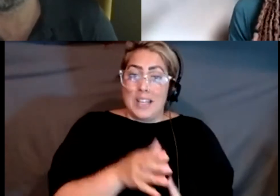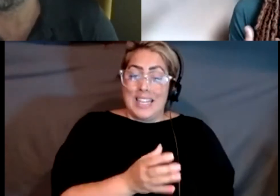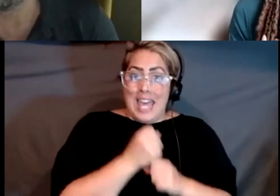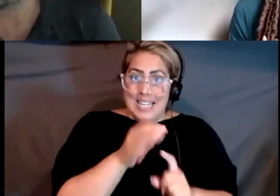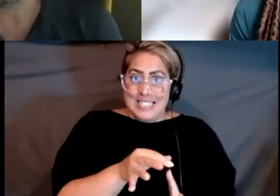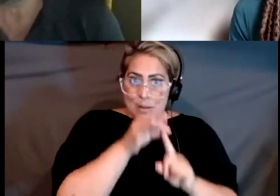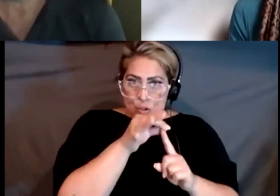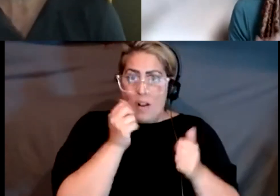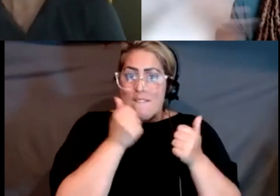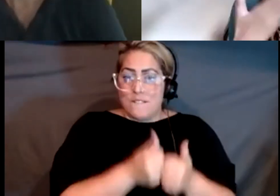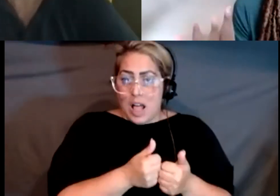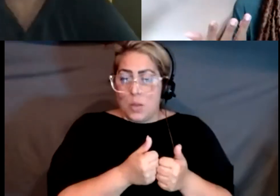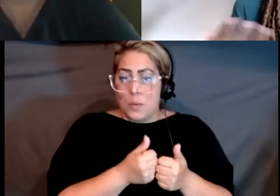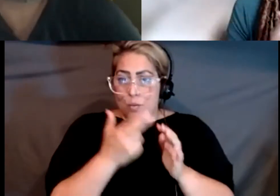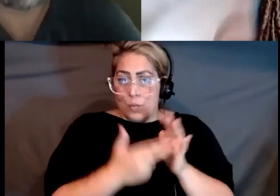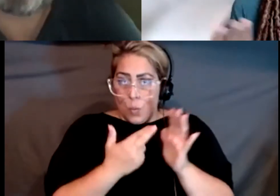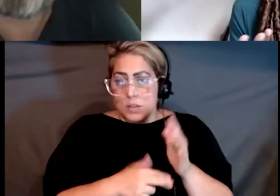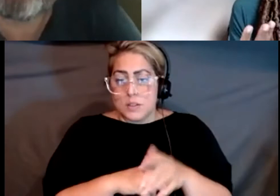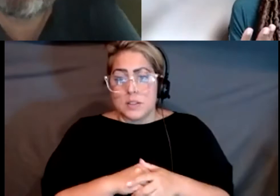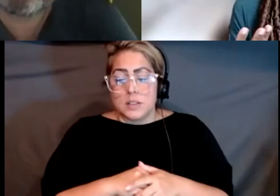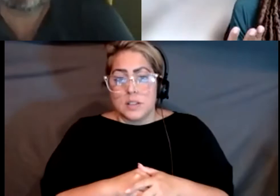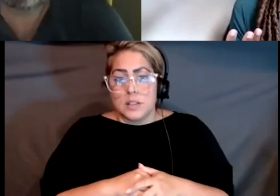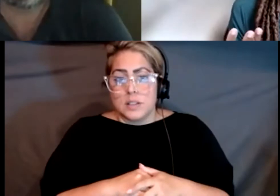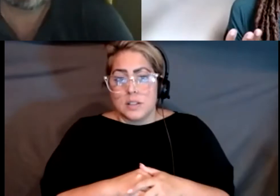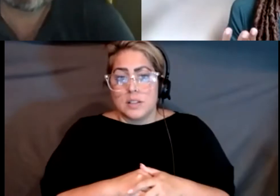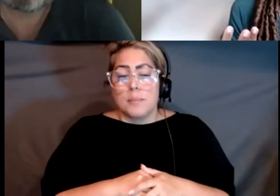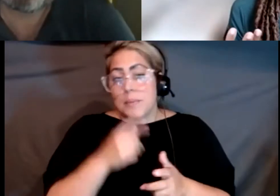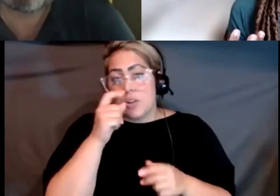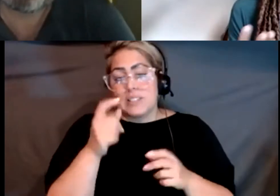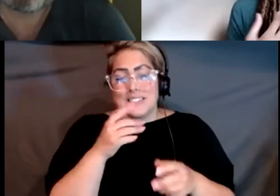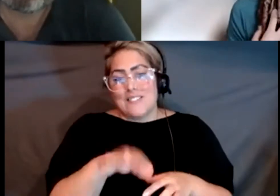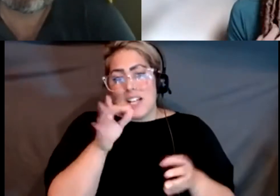Basically they would get around the vaccine requirement. That is one.